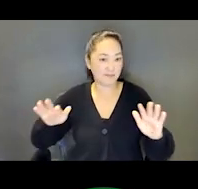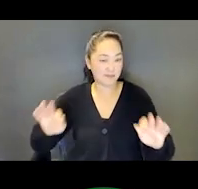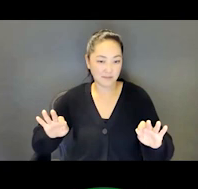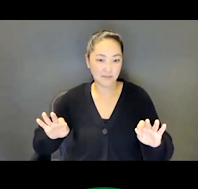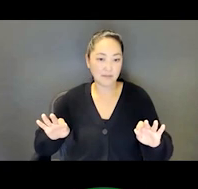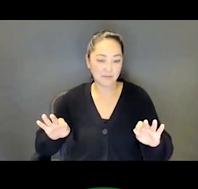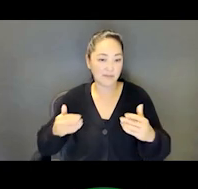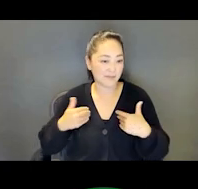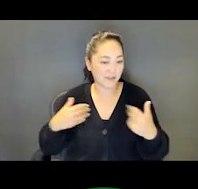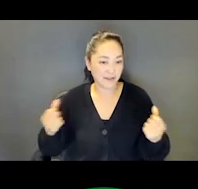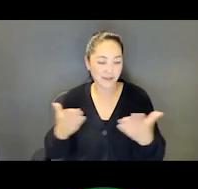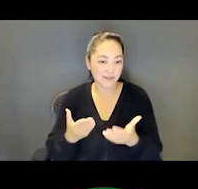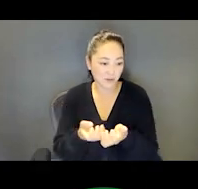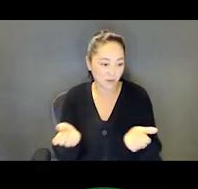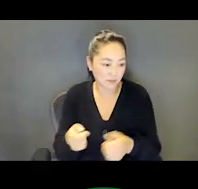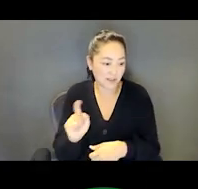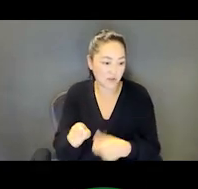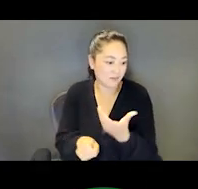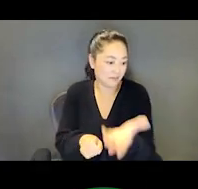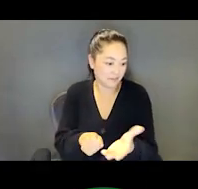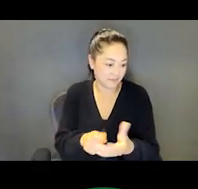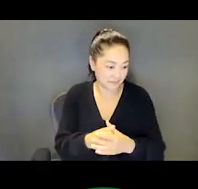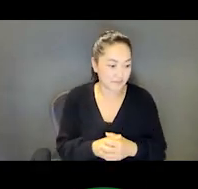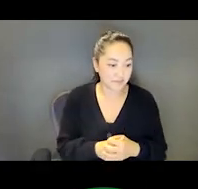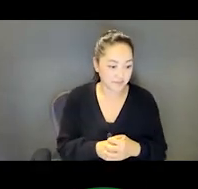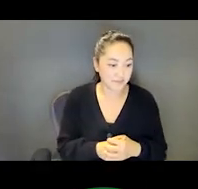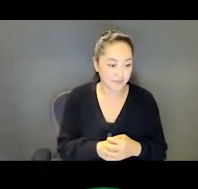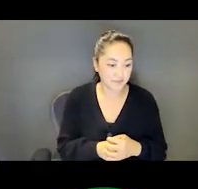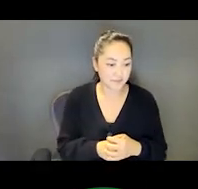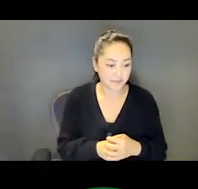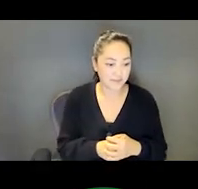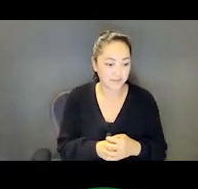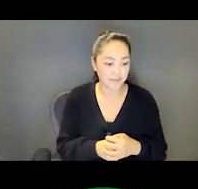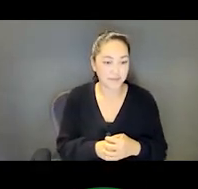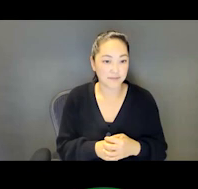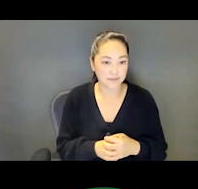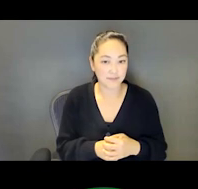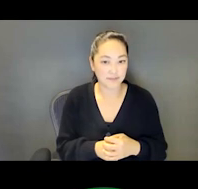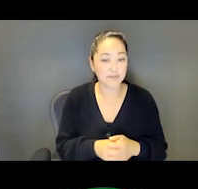beach, one of the main reasons a lot of people go and on the picture we can see that they